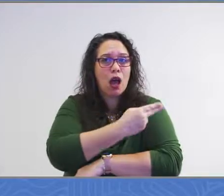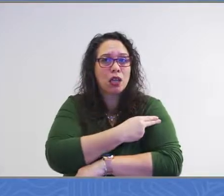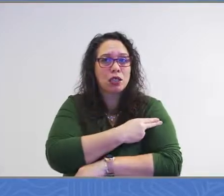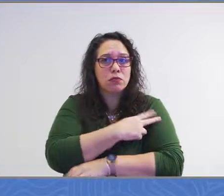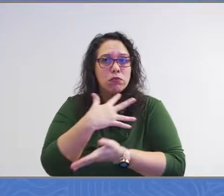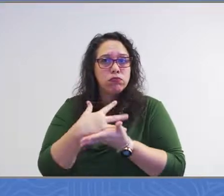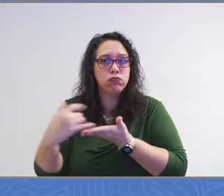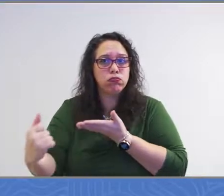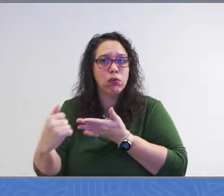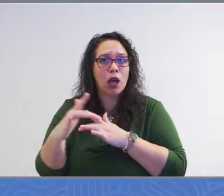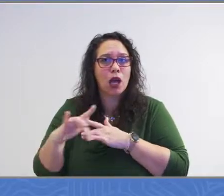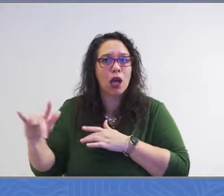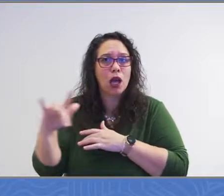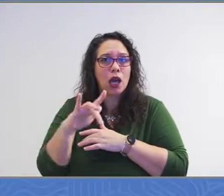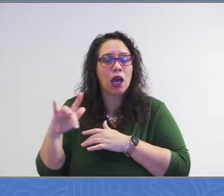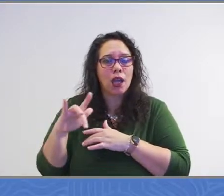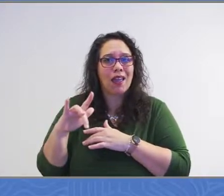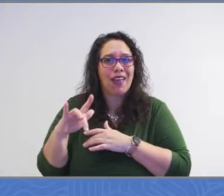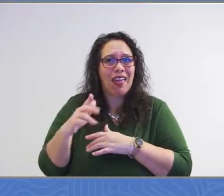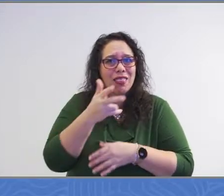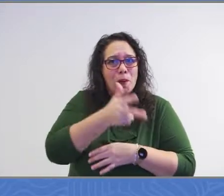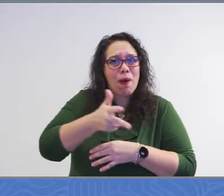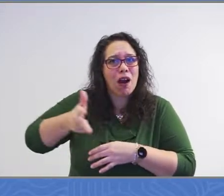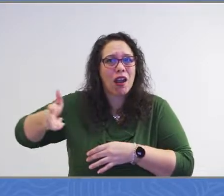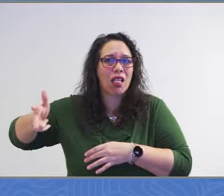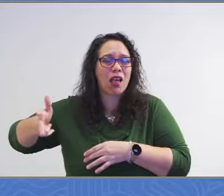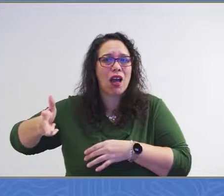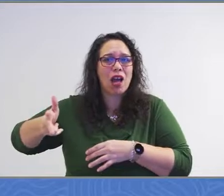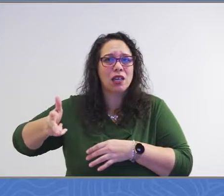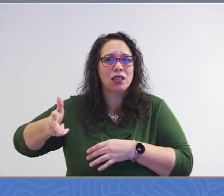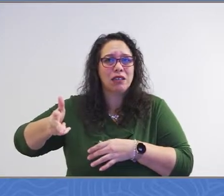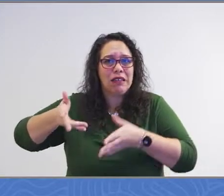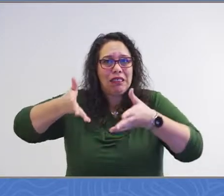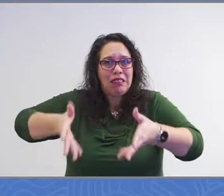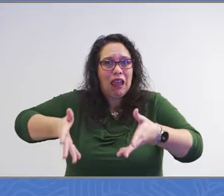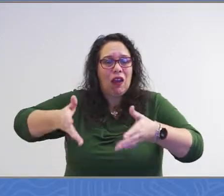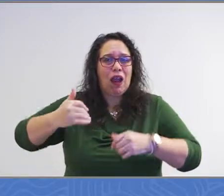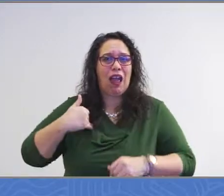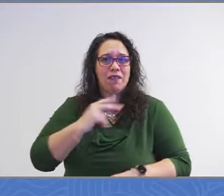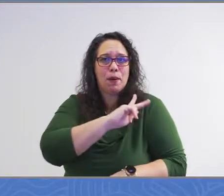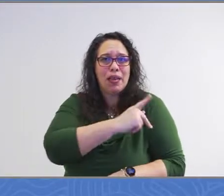and they're opening parking lots to host our patients. I am a teacher, but I'm also a mother,